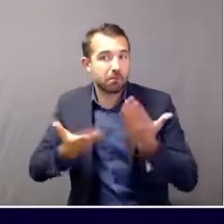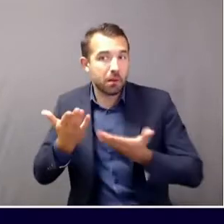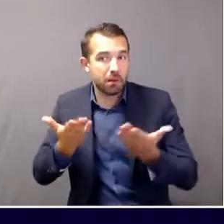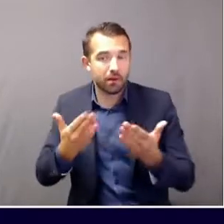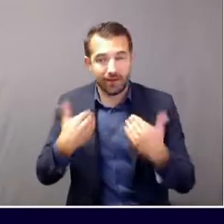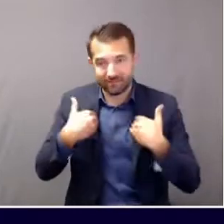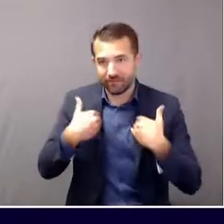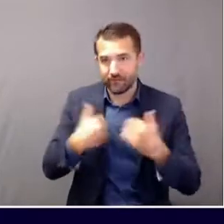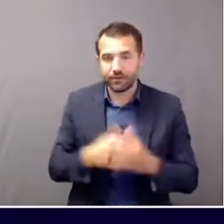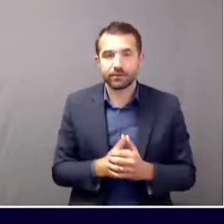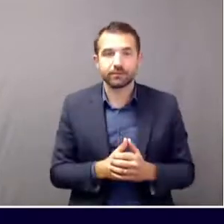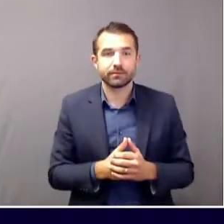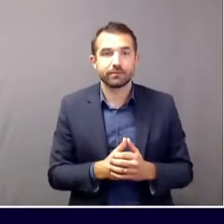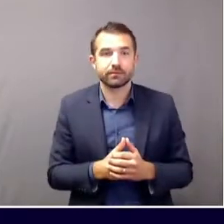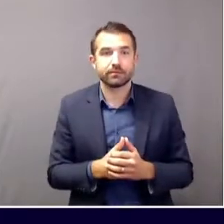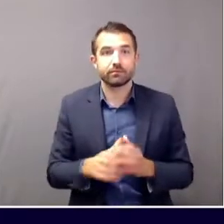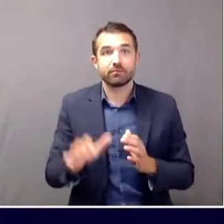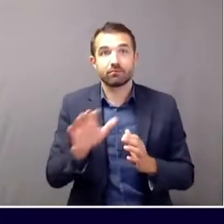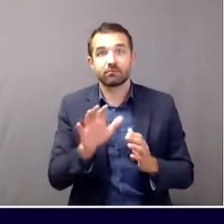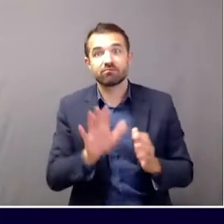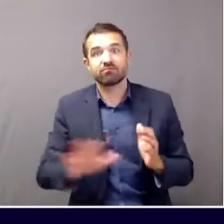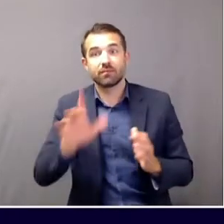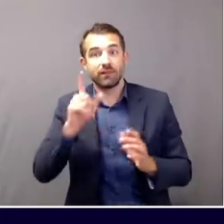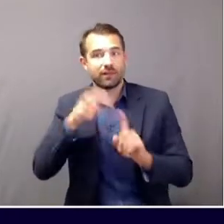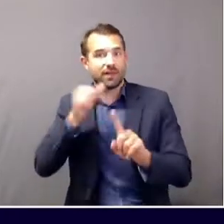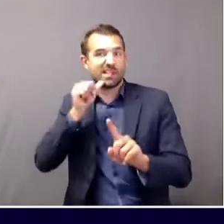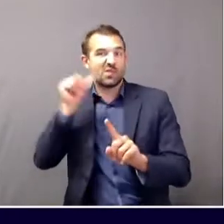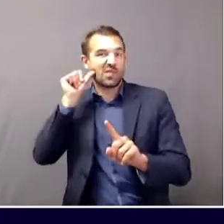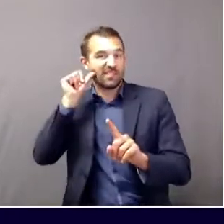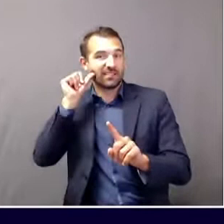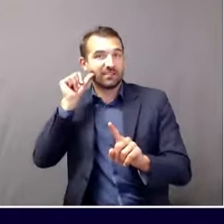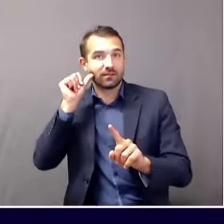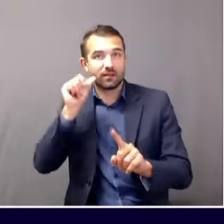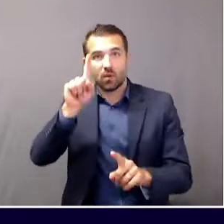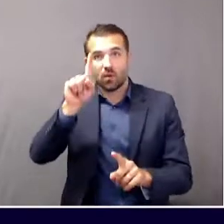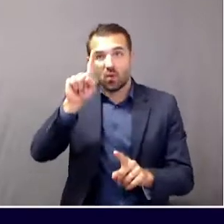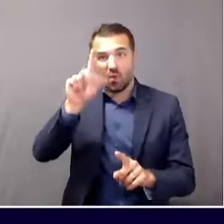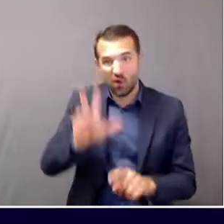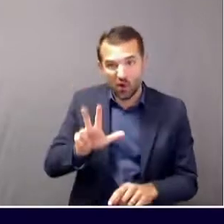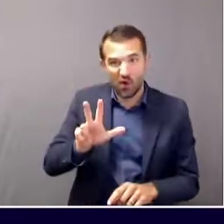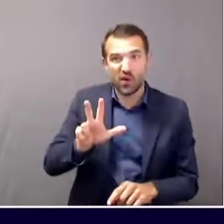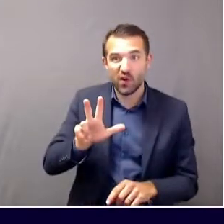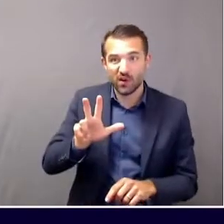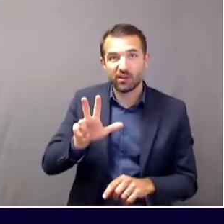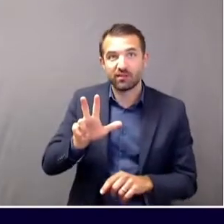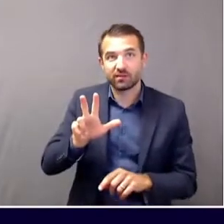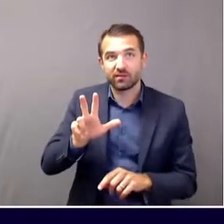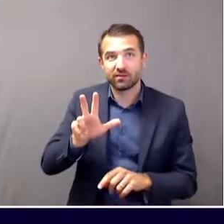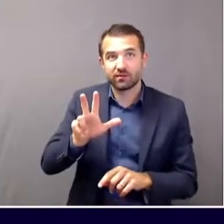cases recorded yesterday arose